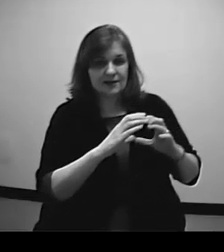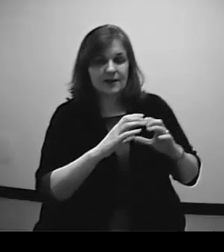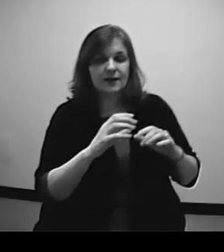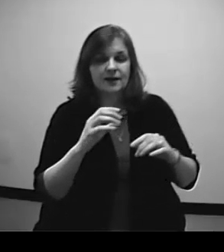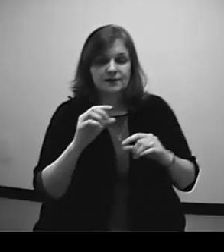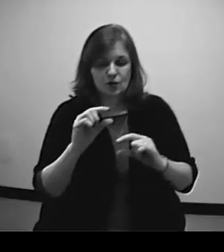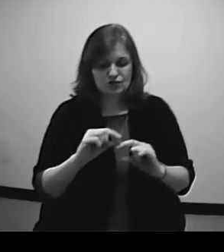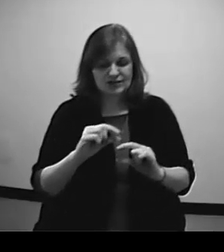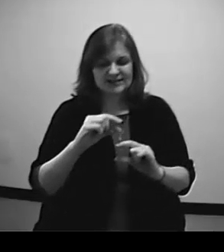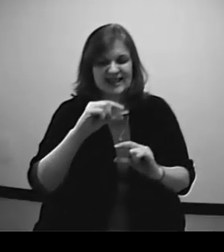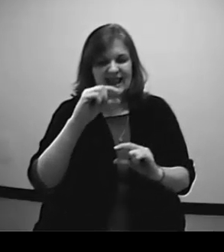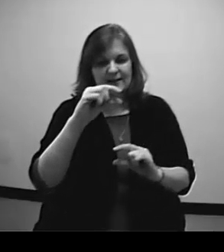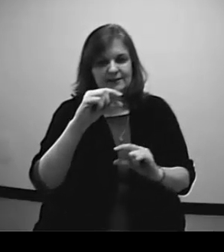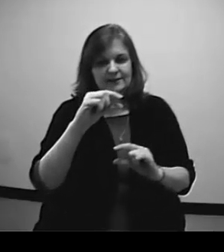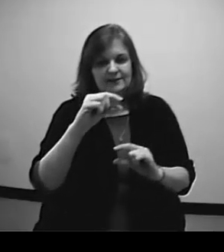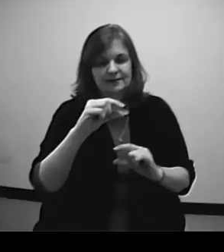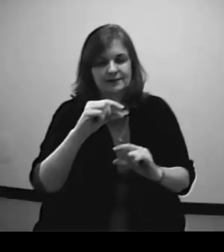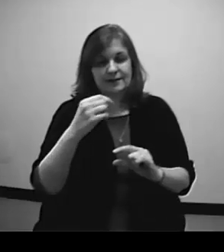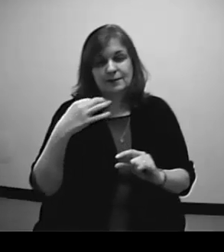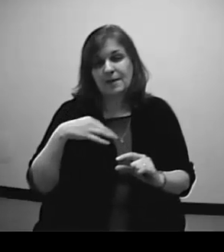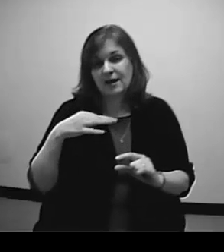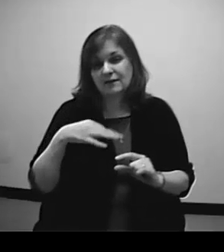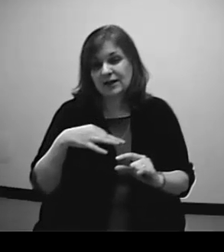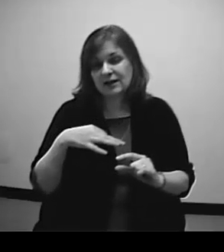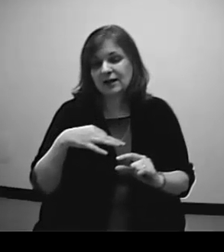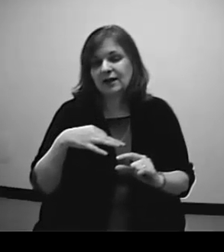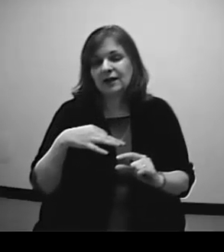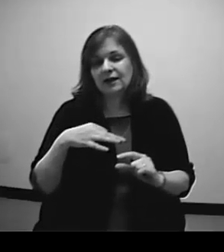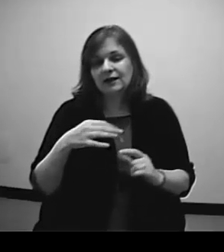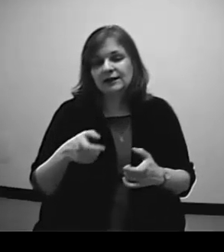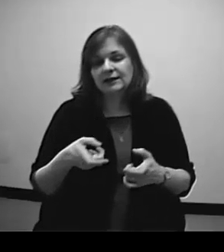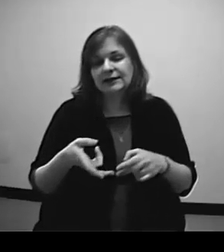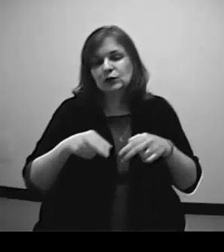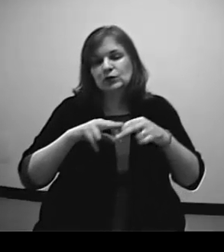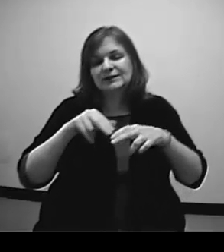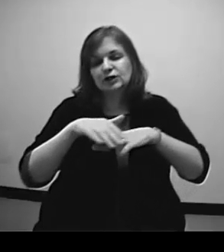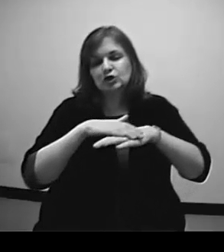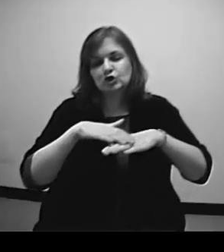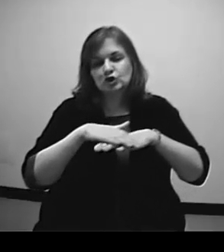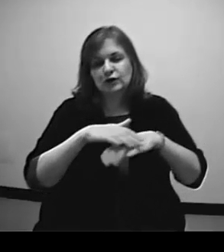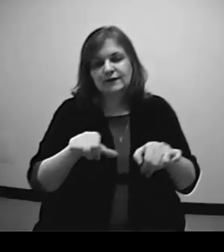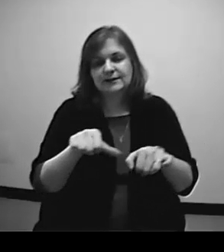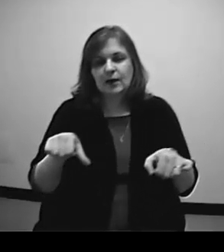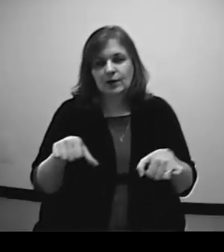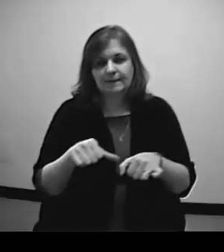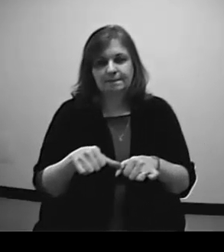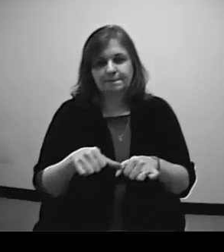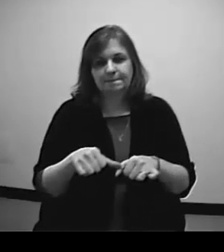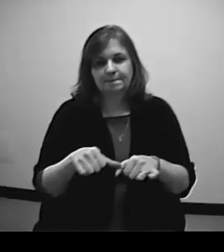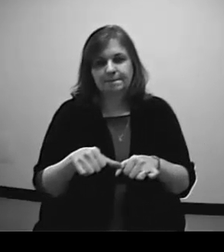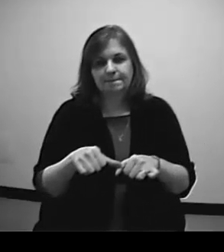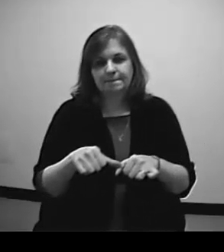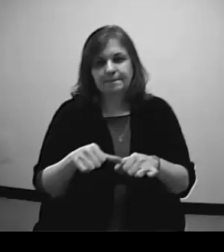the stacks are allowing us to increase the surface area